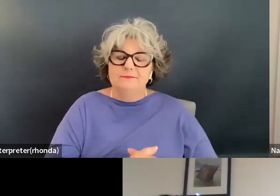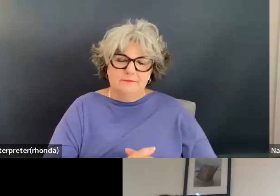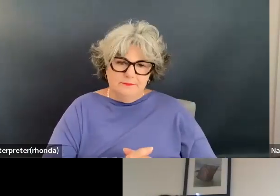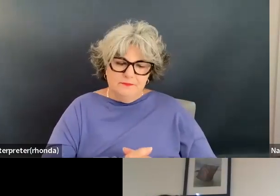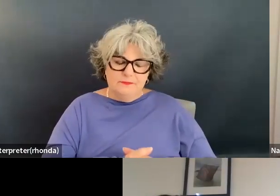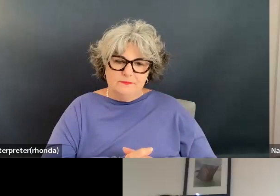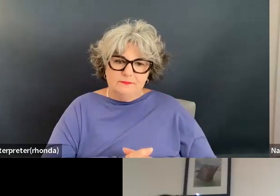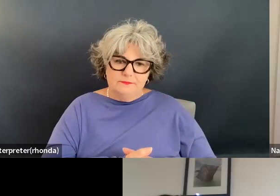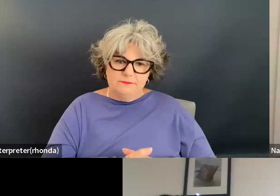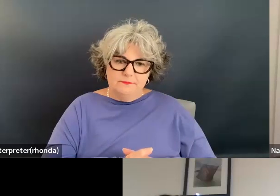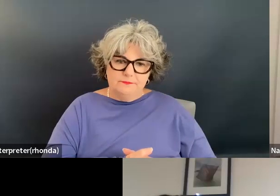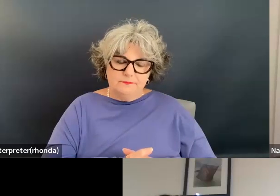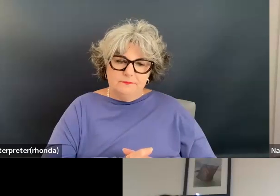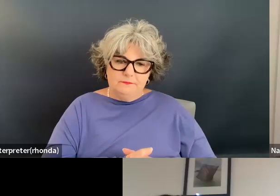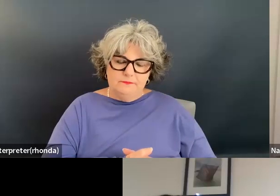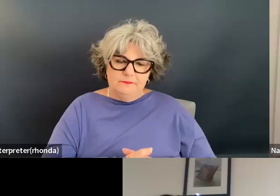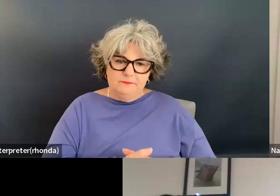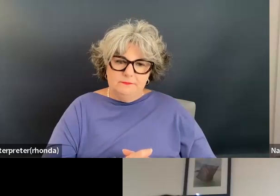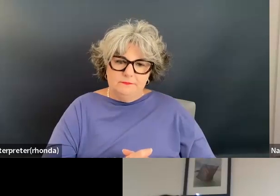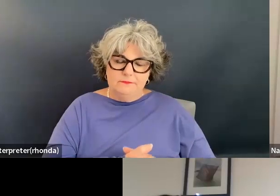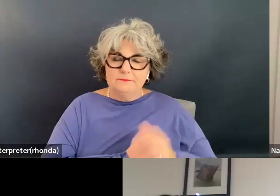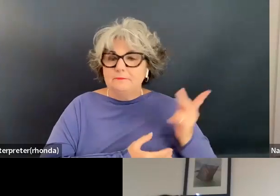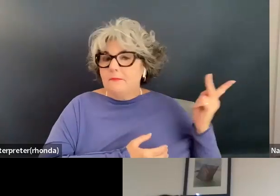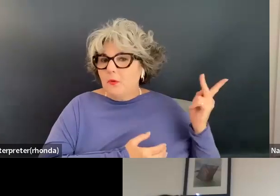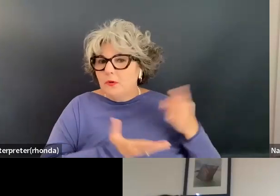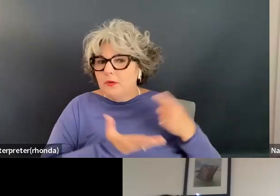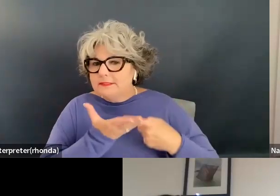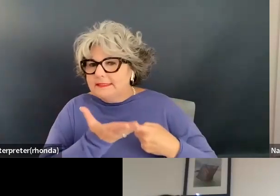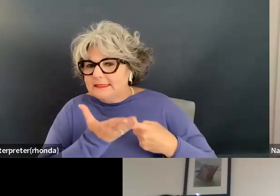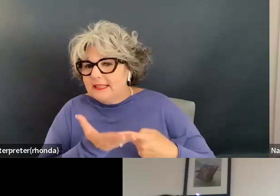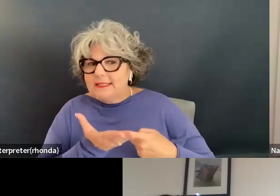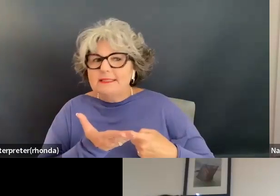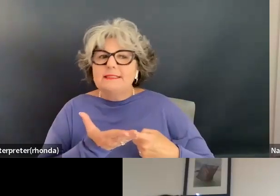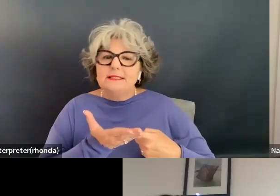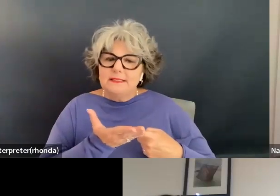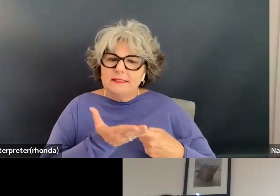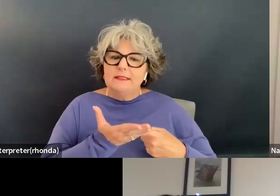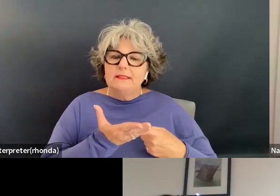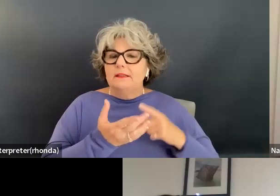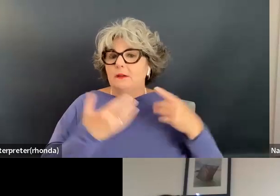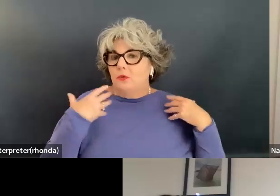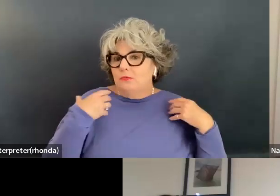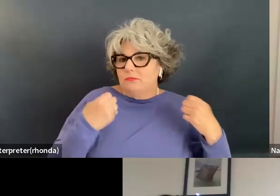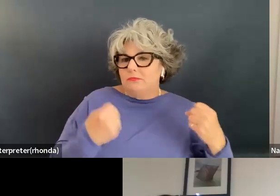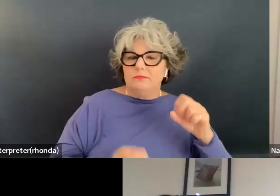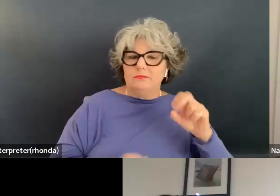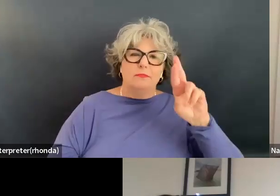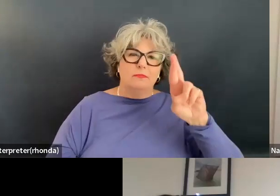And after a while, we talked about it, and it's like the recovery and that kind of, it takes time.